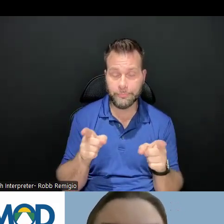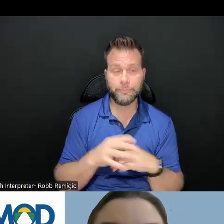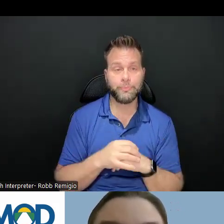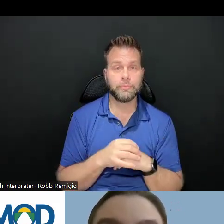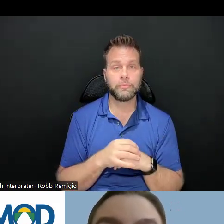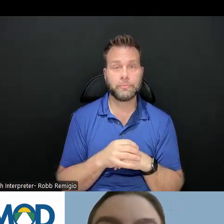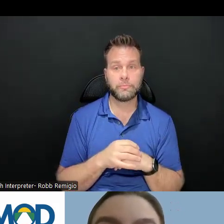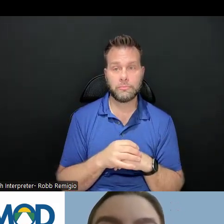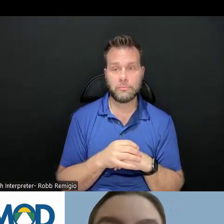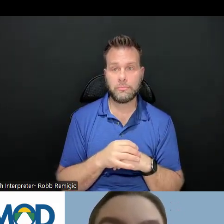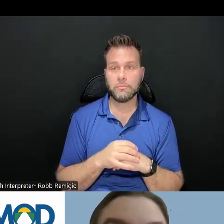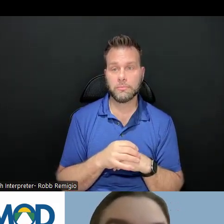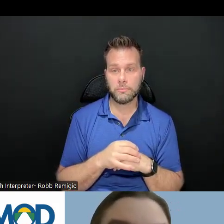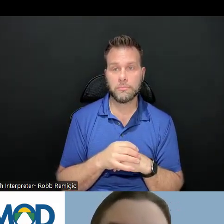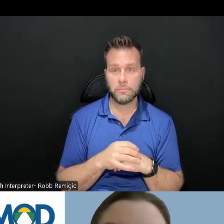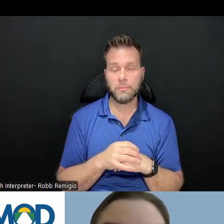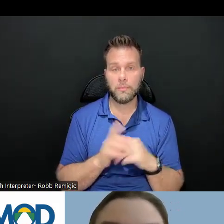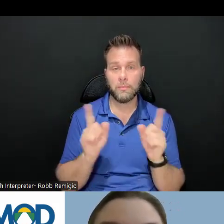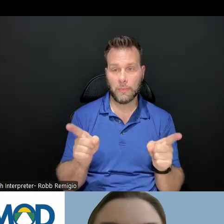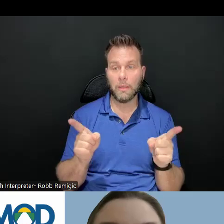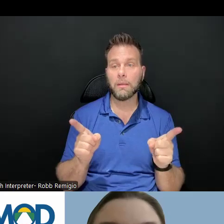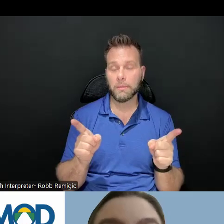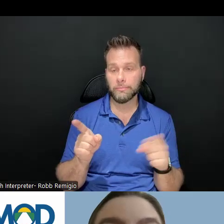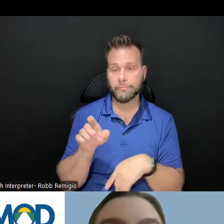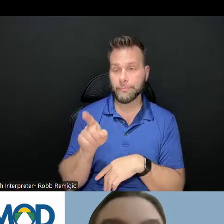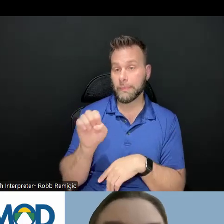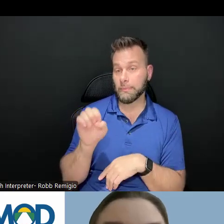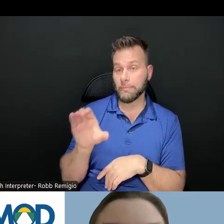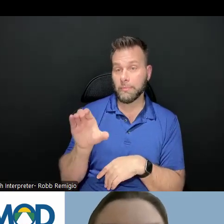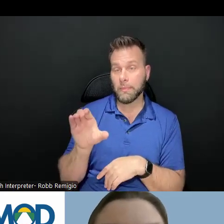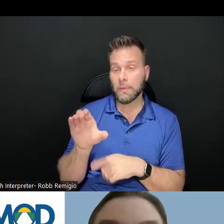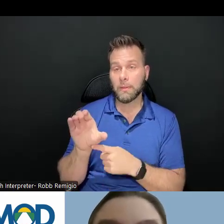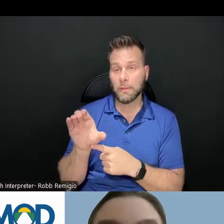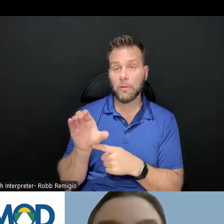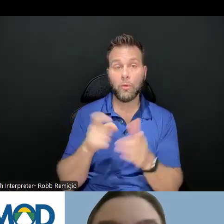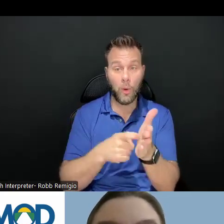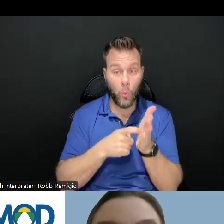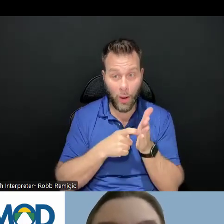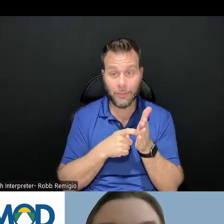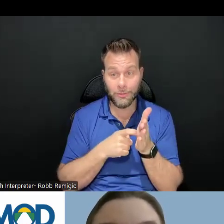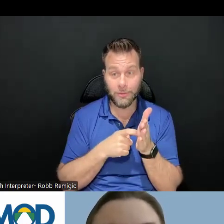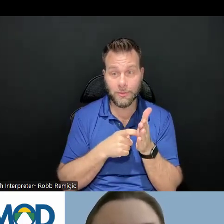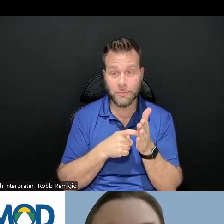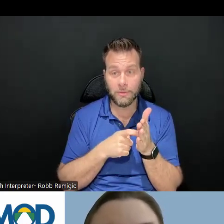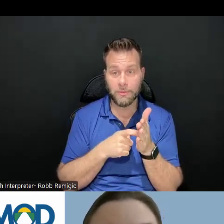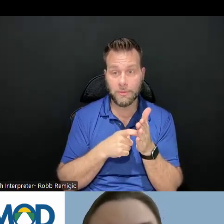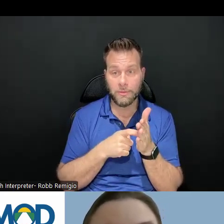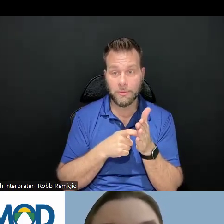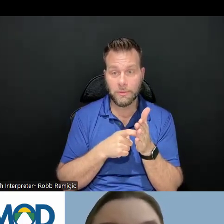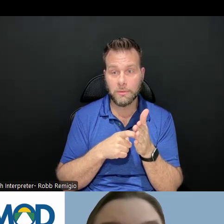communication and reasonable accommodation process is that effective communication requires Title II entities to provide the